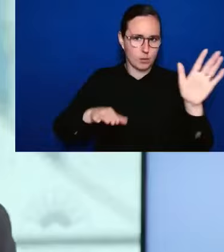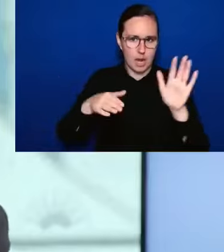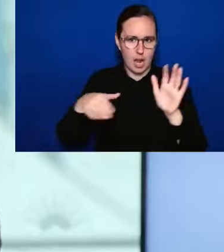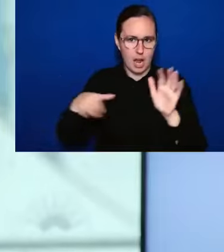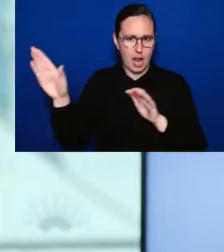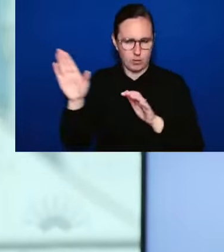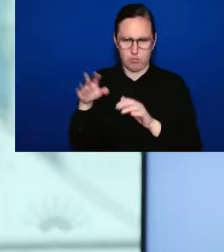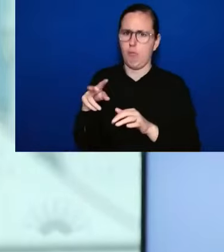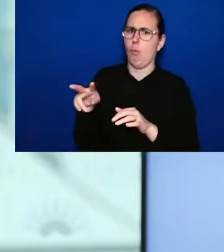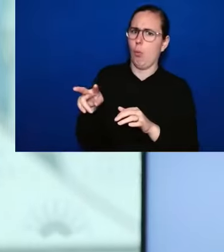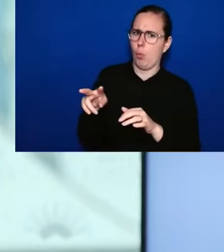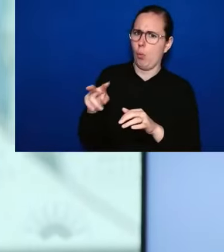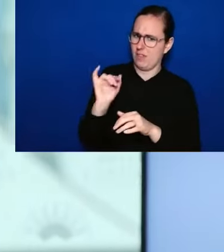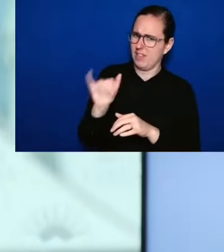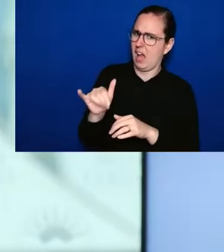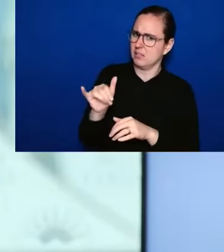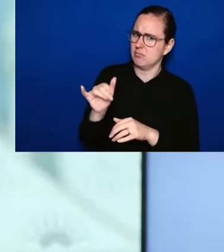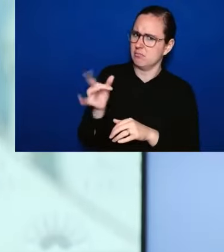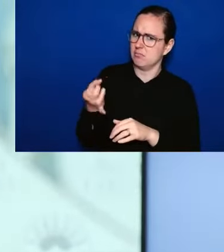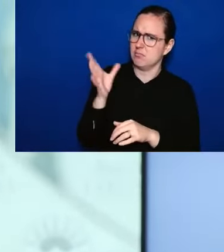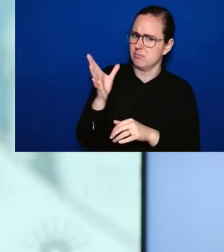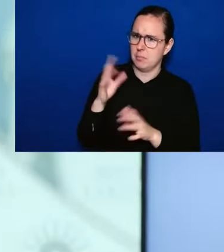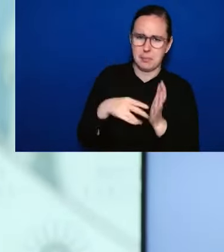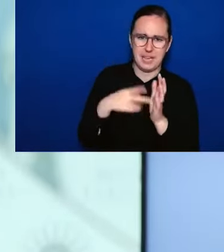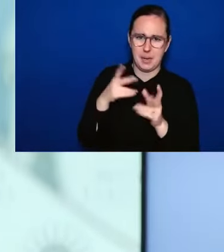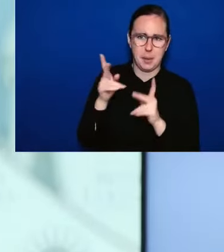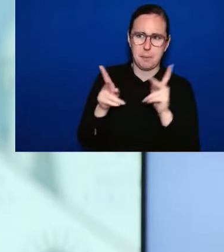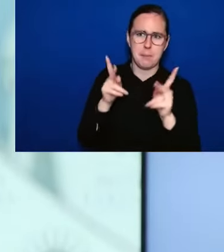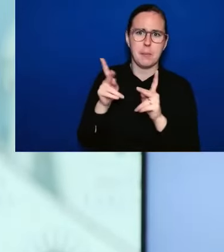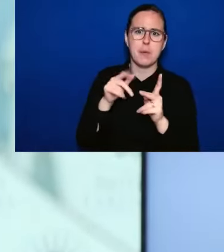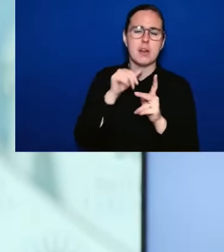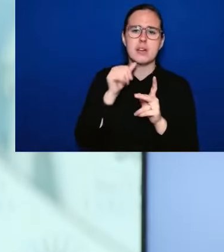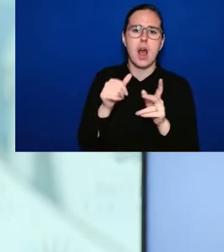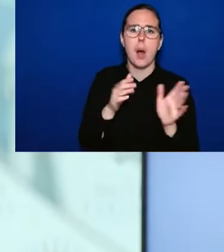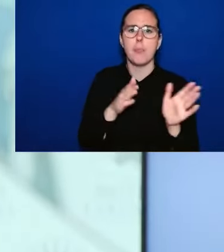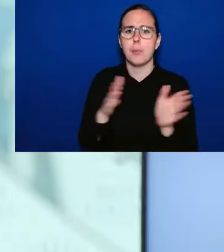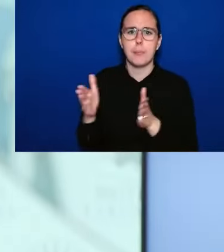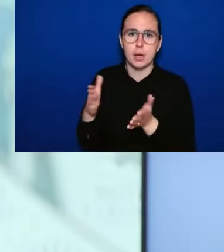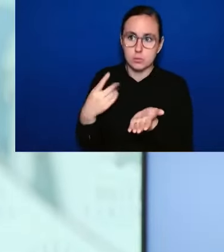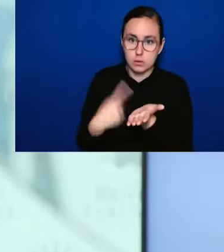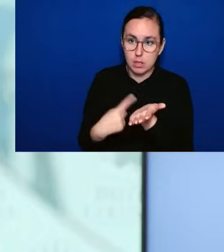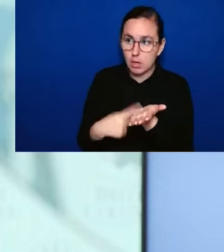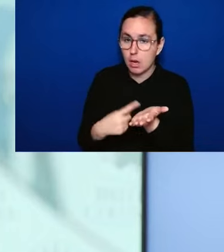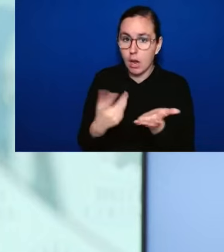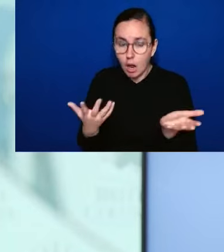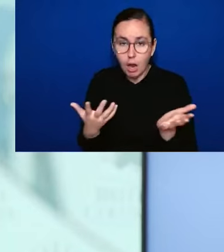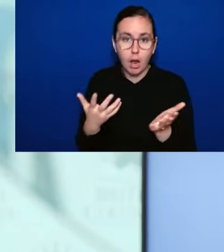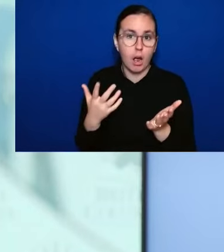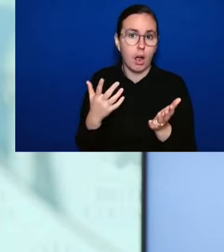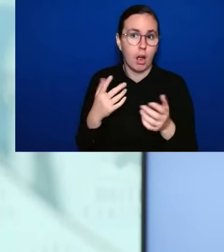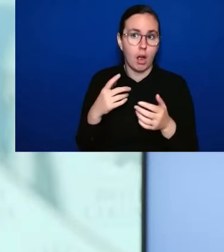to be back discussing this again at this point at the pandemic. And I just want to know like are you trying to get more health